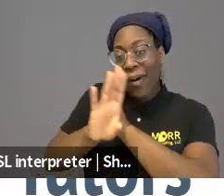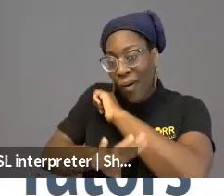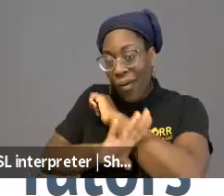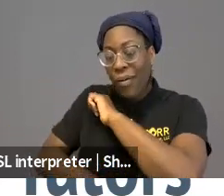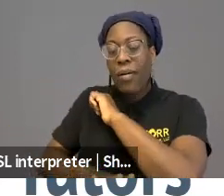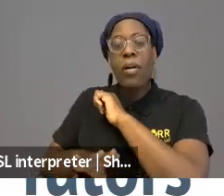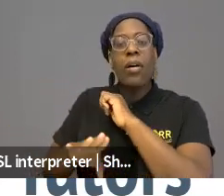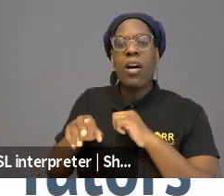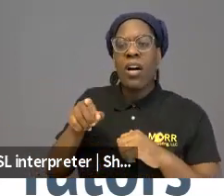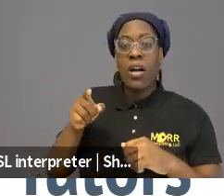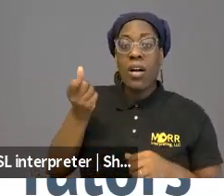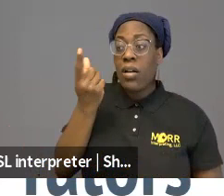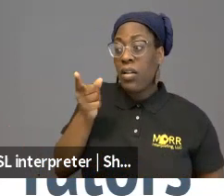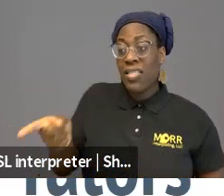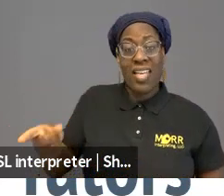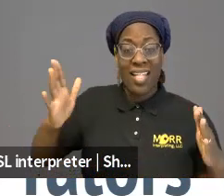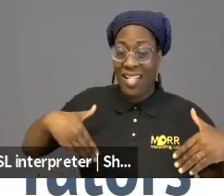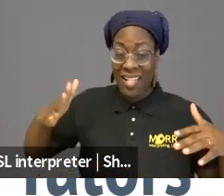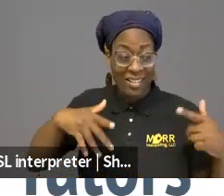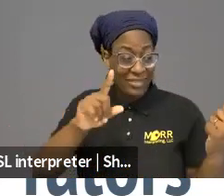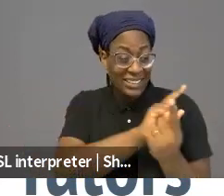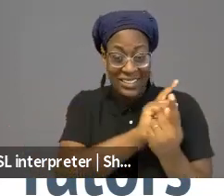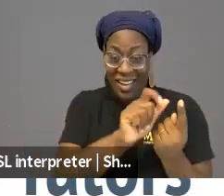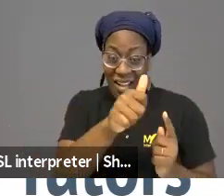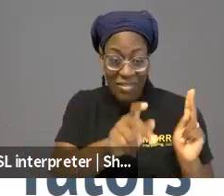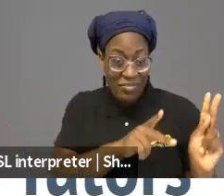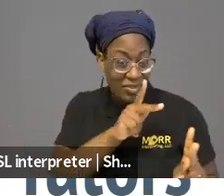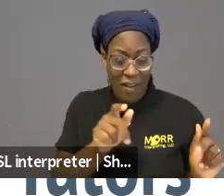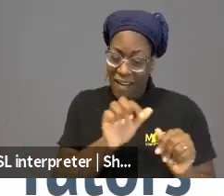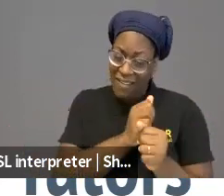get to know folks in the writing center space. Many of them hadn't anticipated